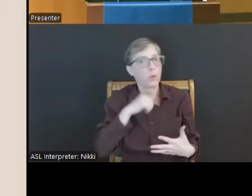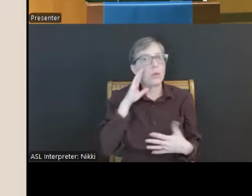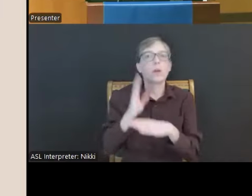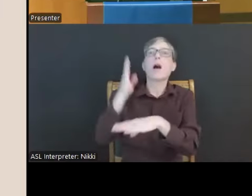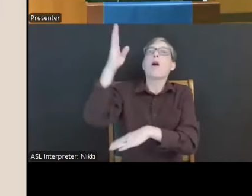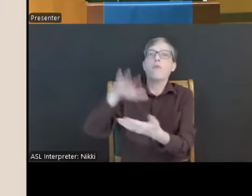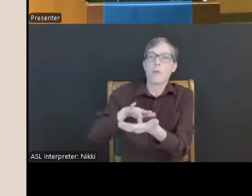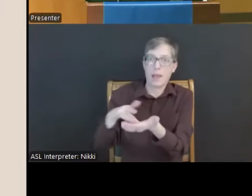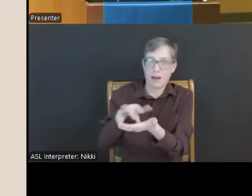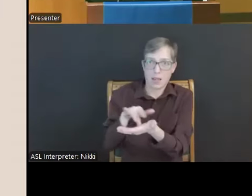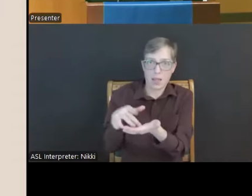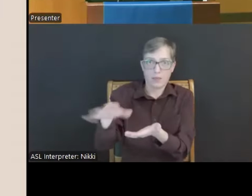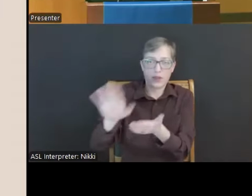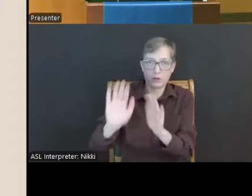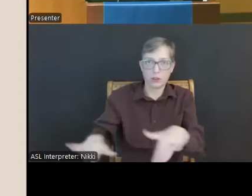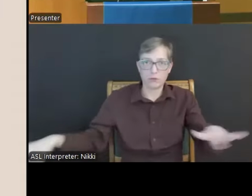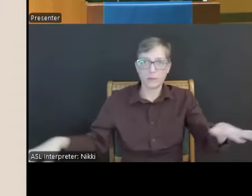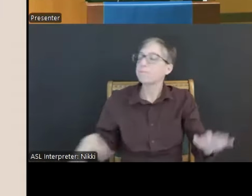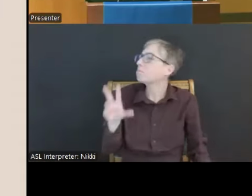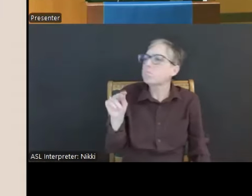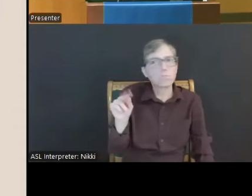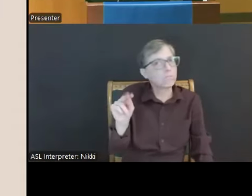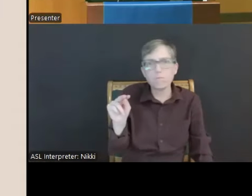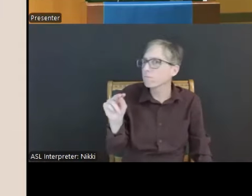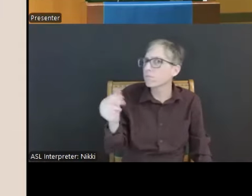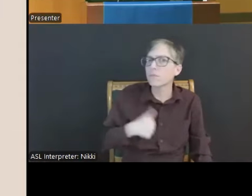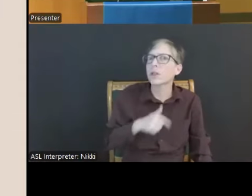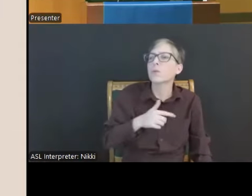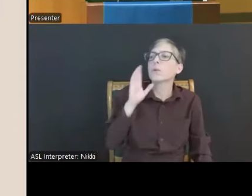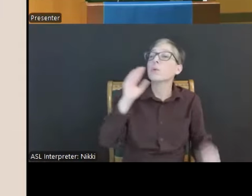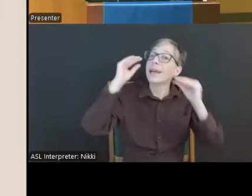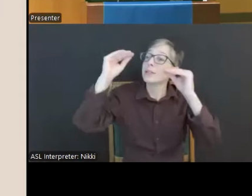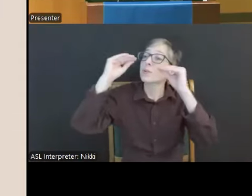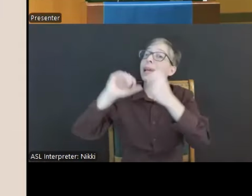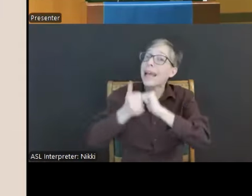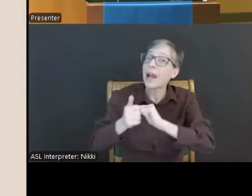we were saying no we're going to educate you on medication management we just don't want to give